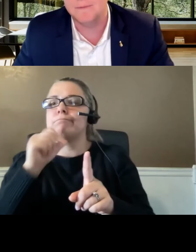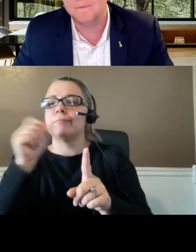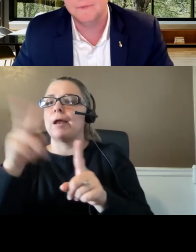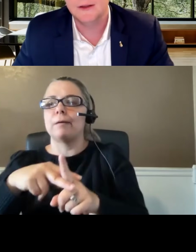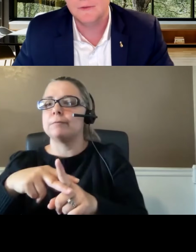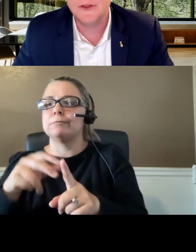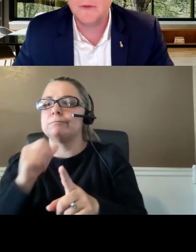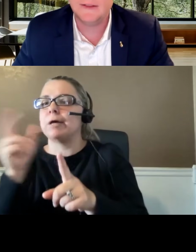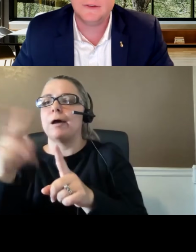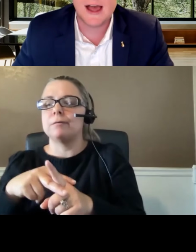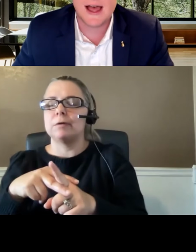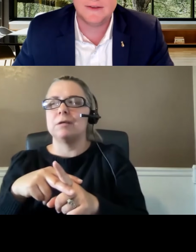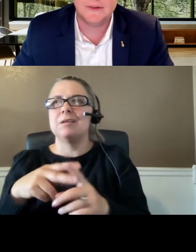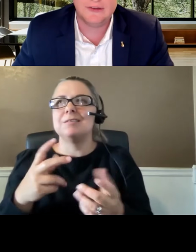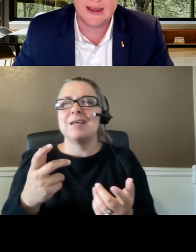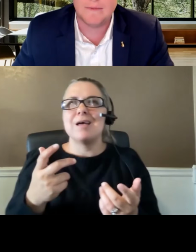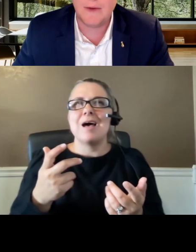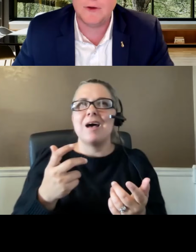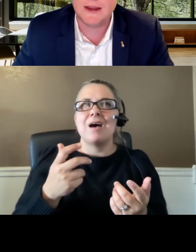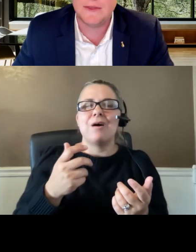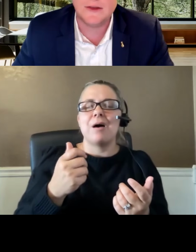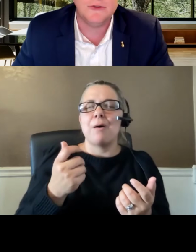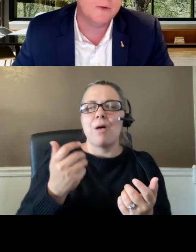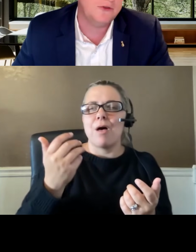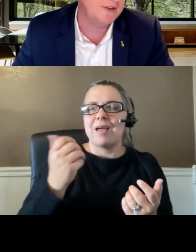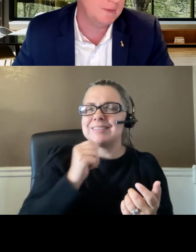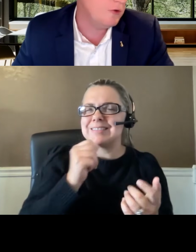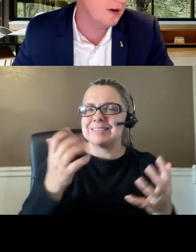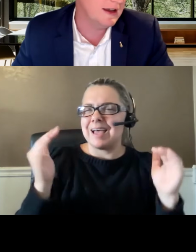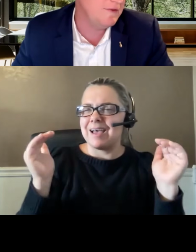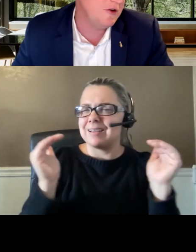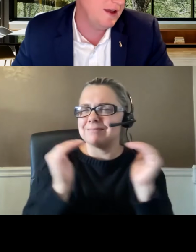Well, no, that's not the same. That would mean that you don't... do not support if you don't